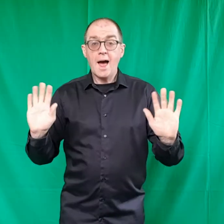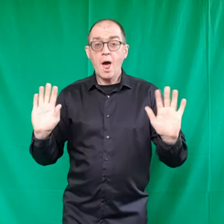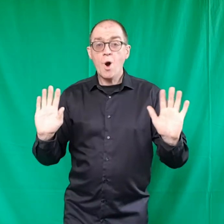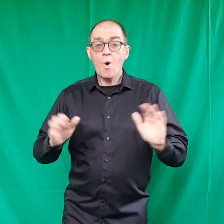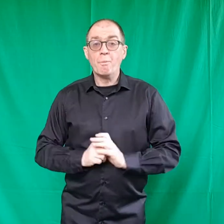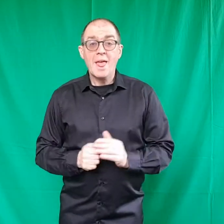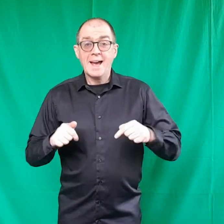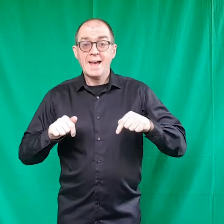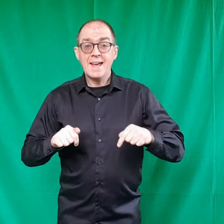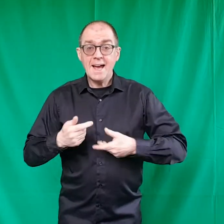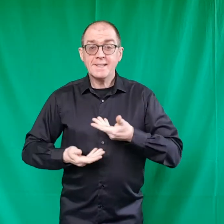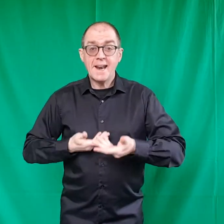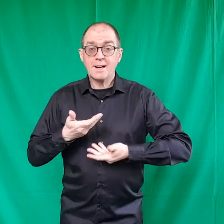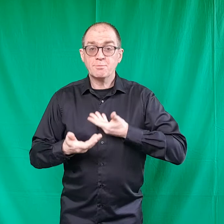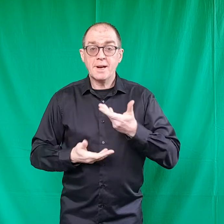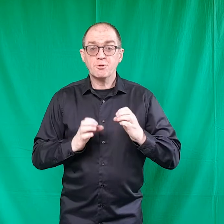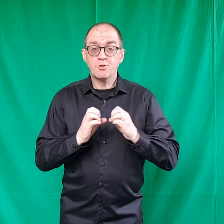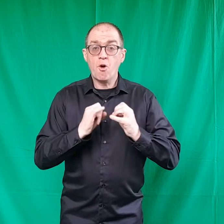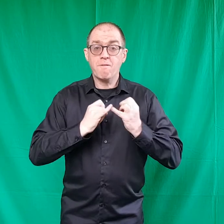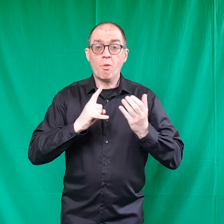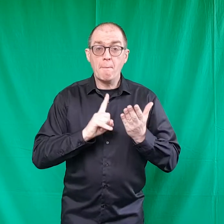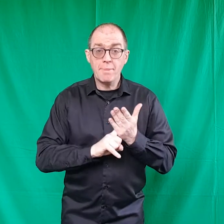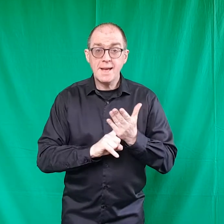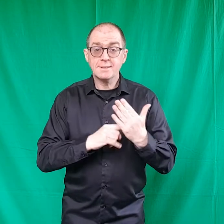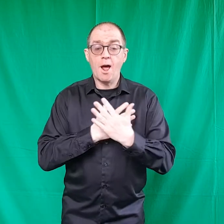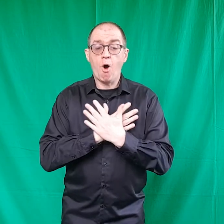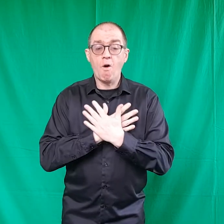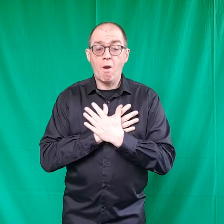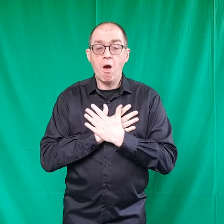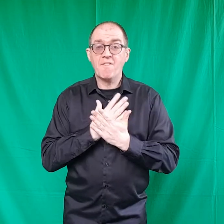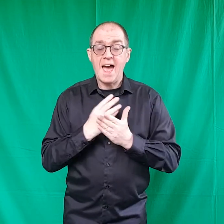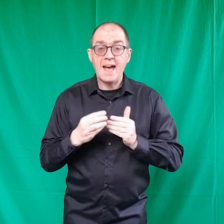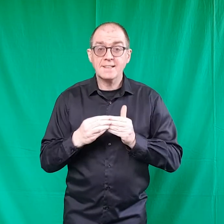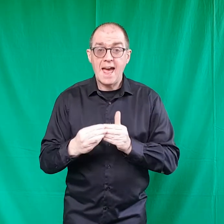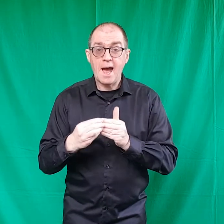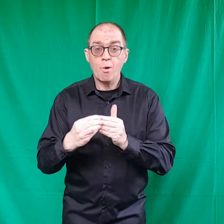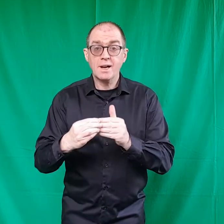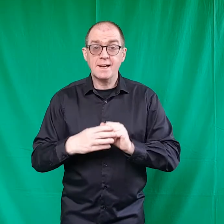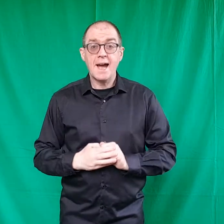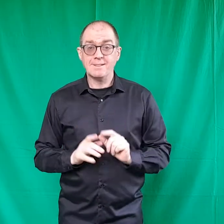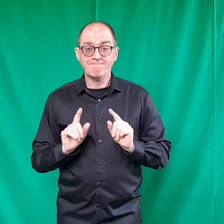Hello! Here is an explanation for the BSL (British Sign Language) of 'Love as our guide'.